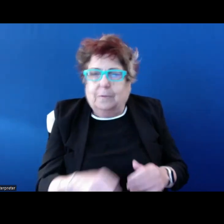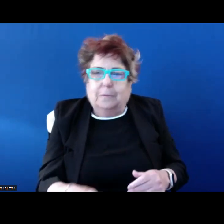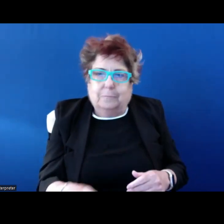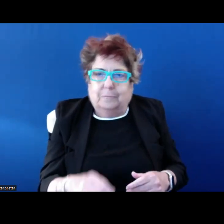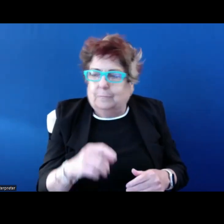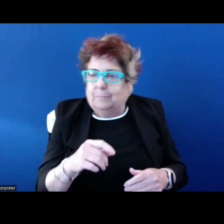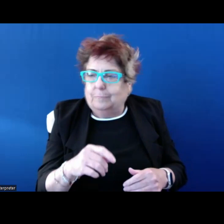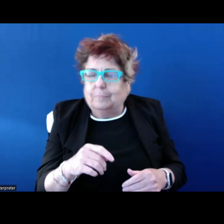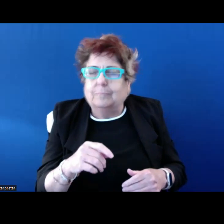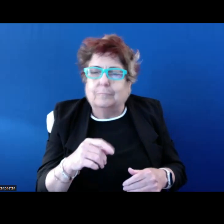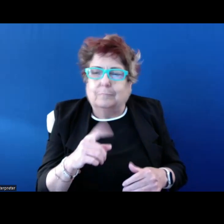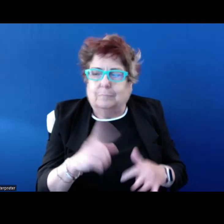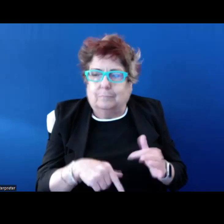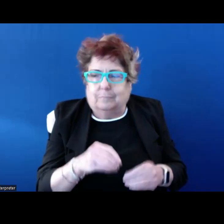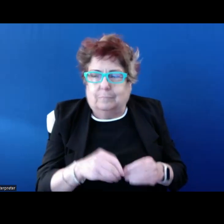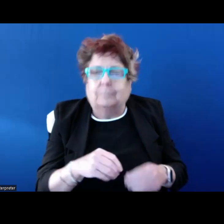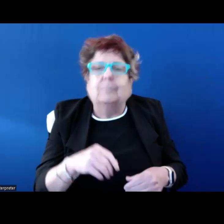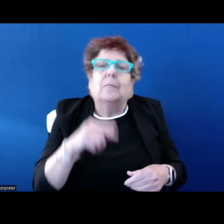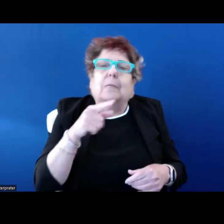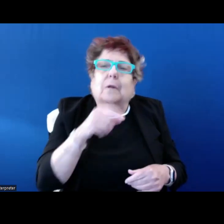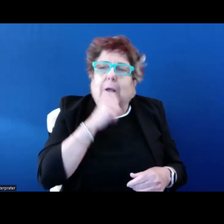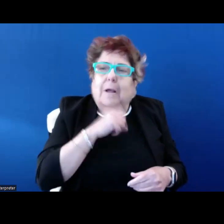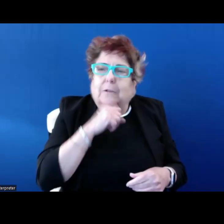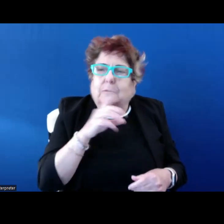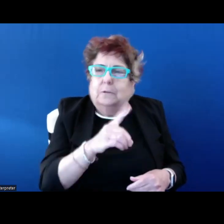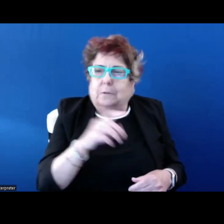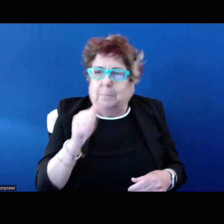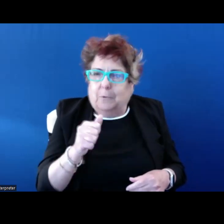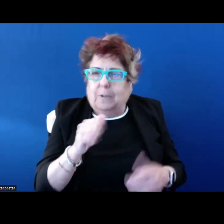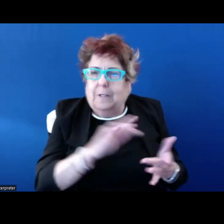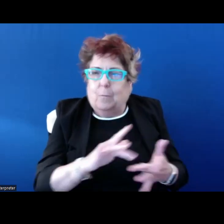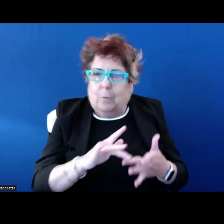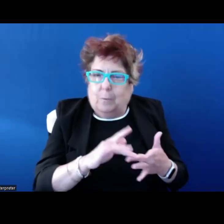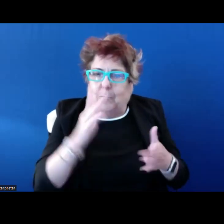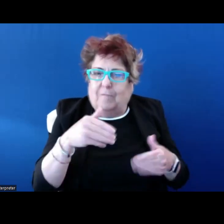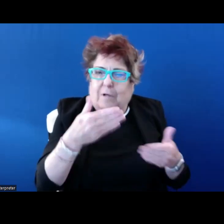and aging and disability networks to provide a full range of services and supports to ultimately